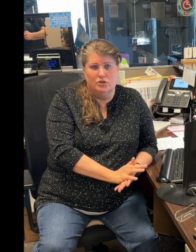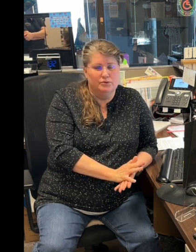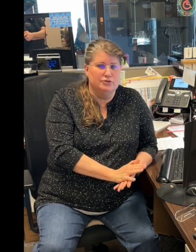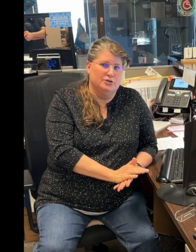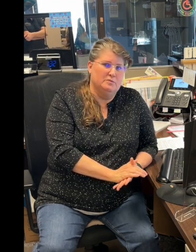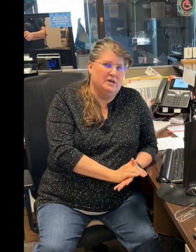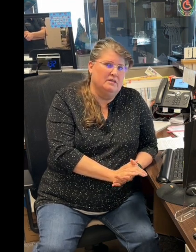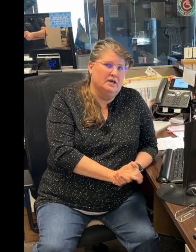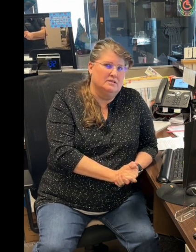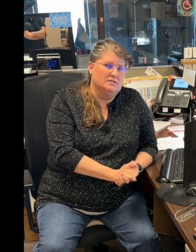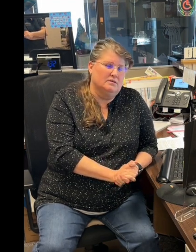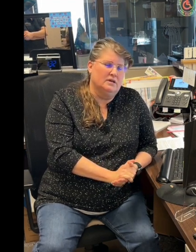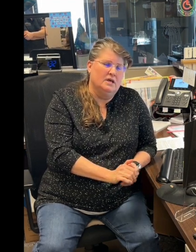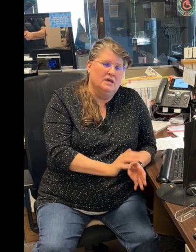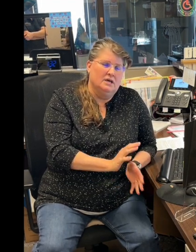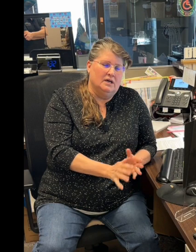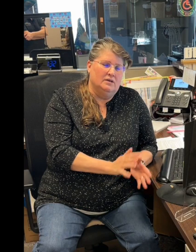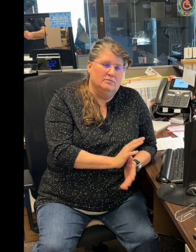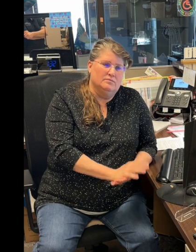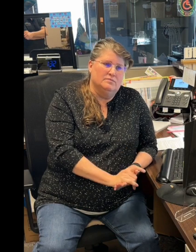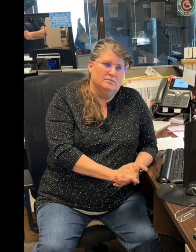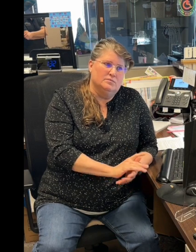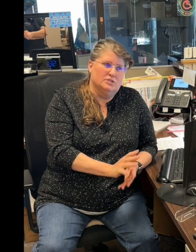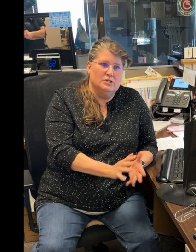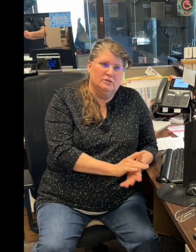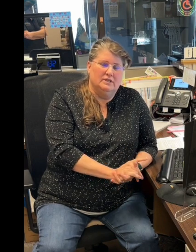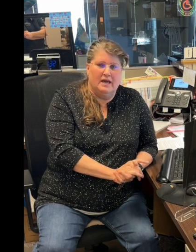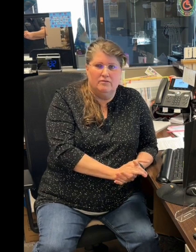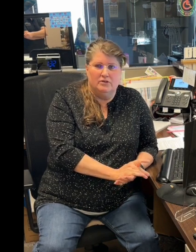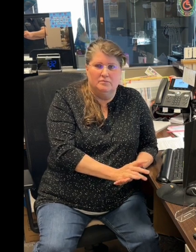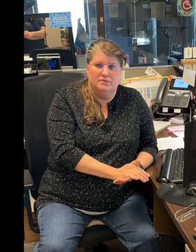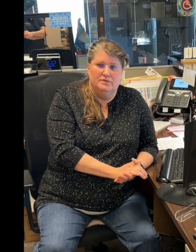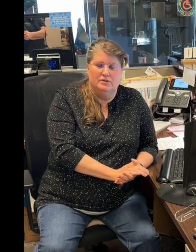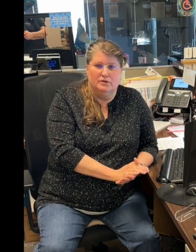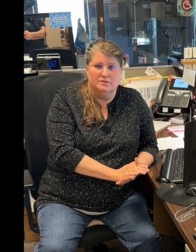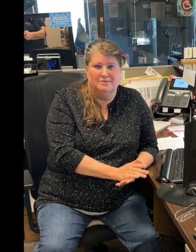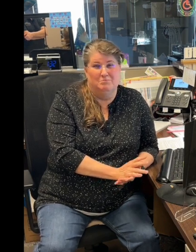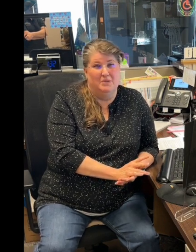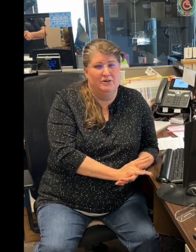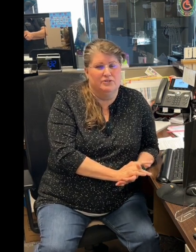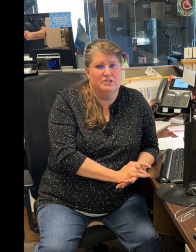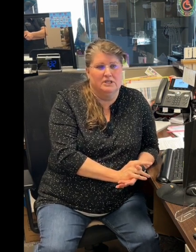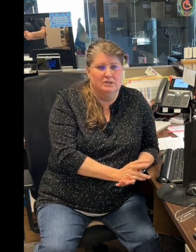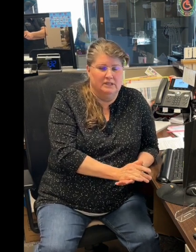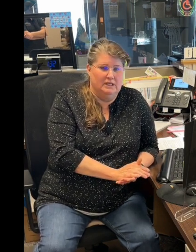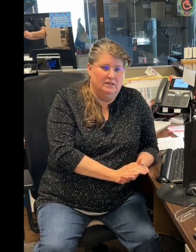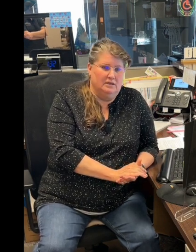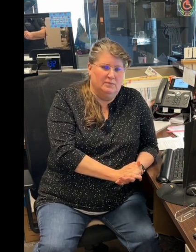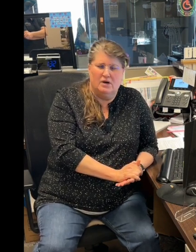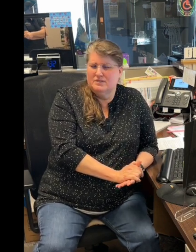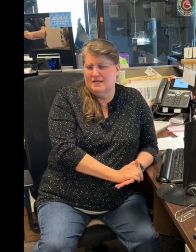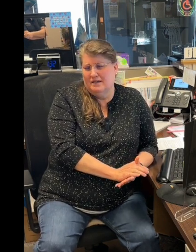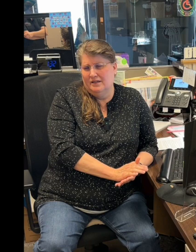so intrigued by that and so I slowly gathered up you know some minor skill in it but always had an